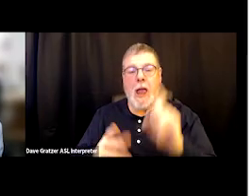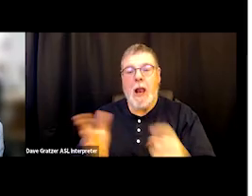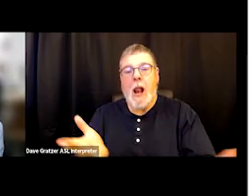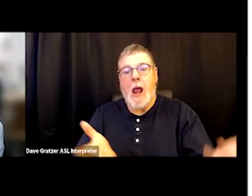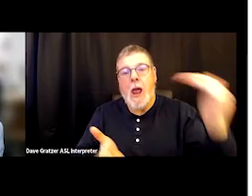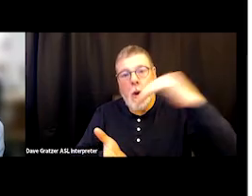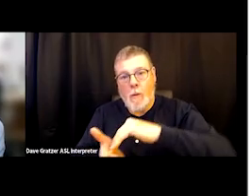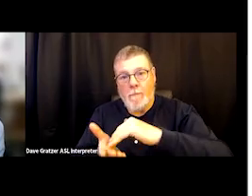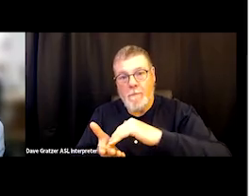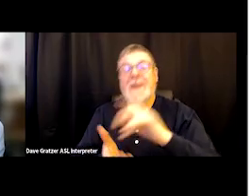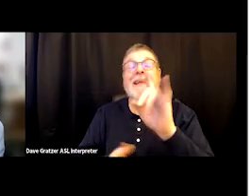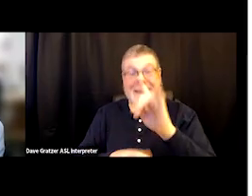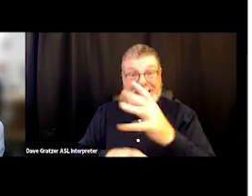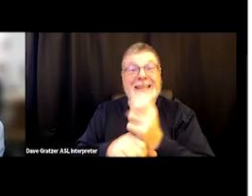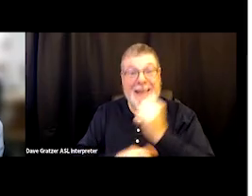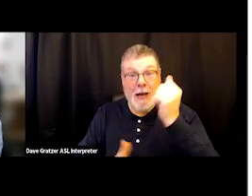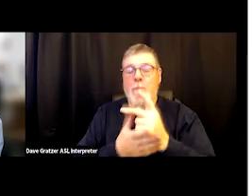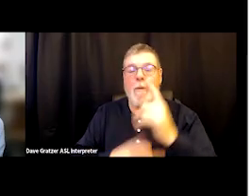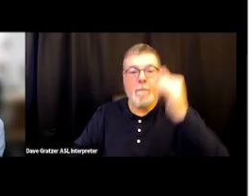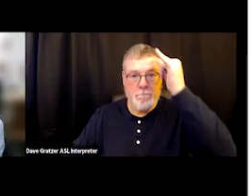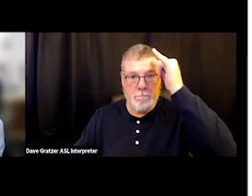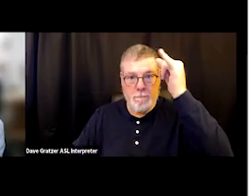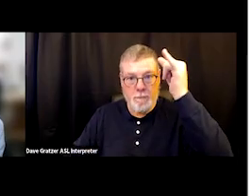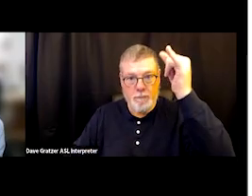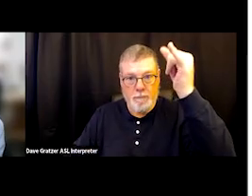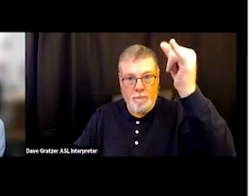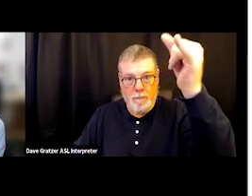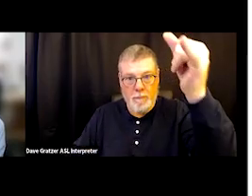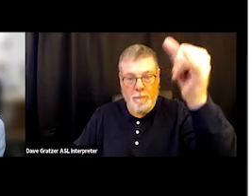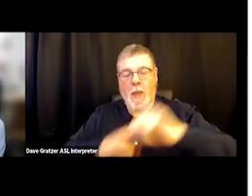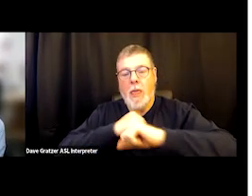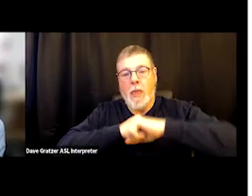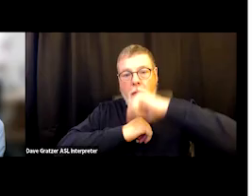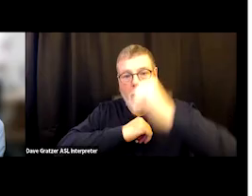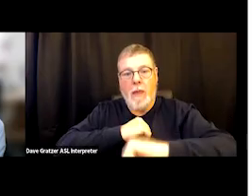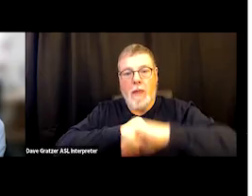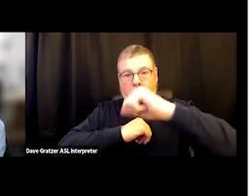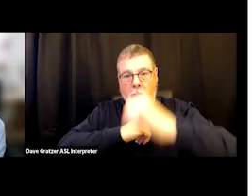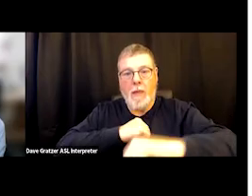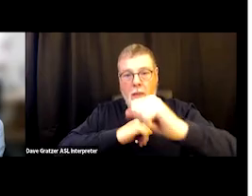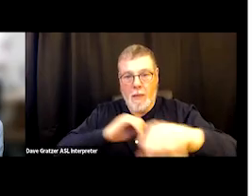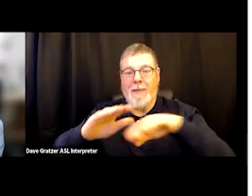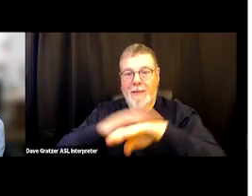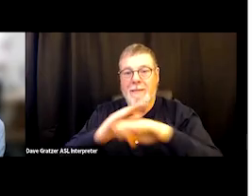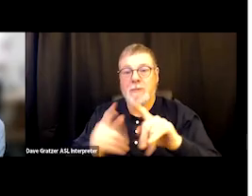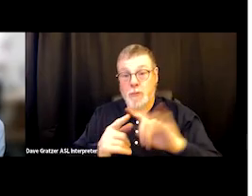She did get approved for benefits, but it took forever and it really prolonged her getting access to her money